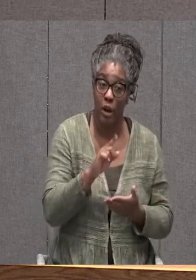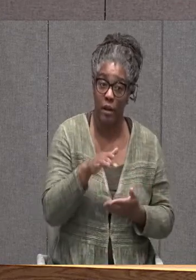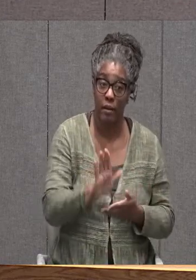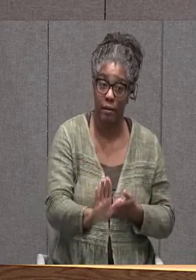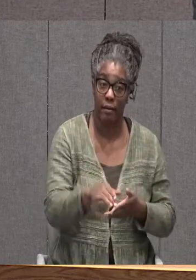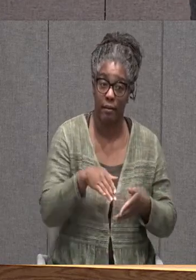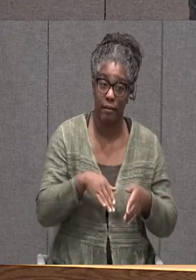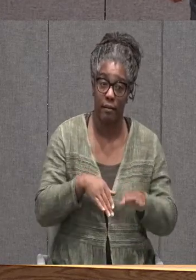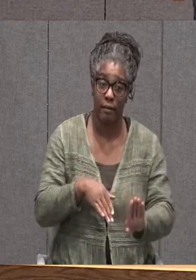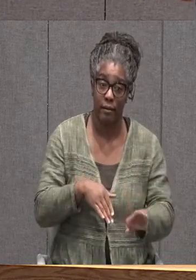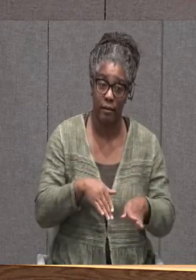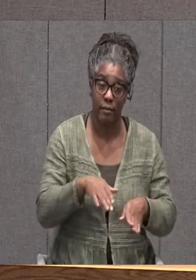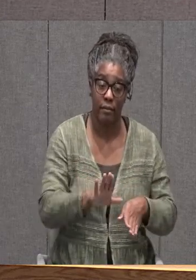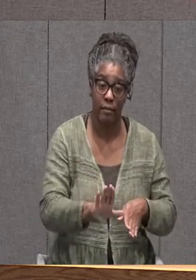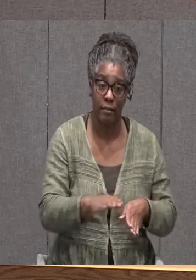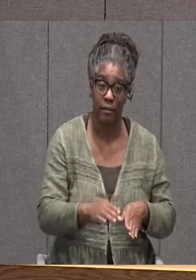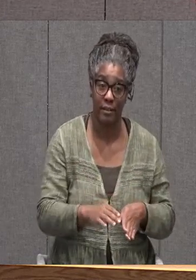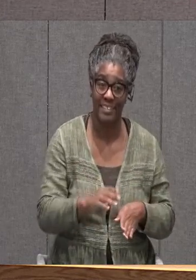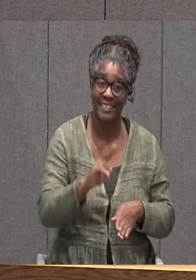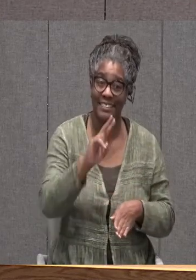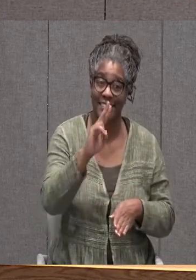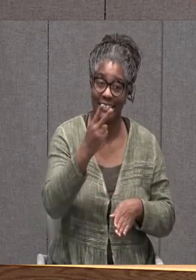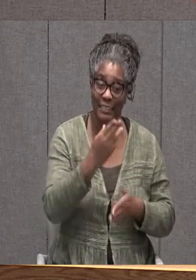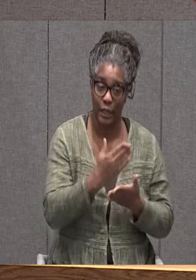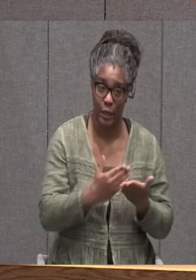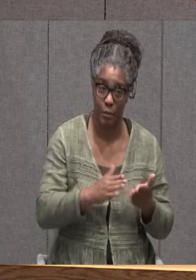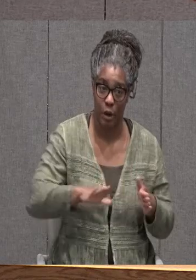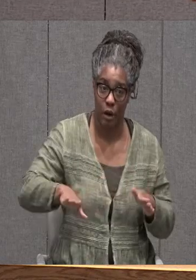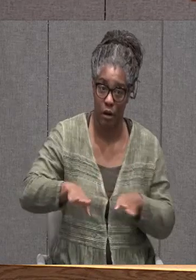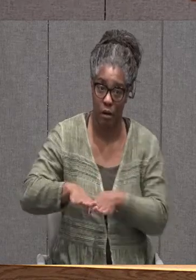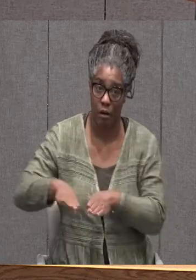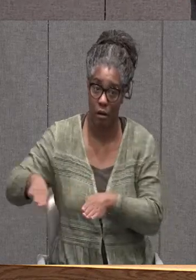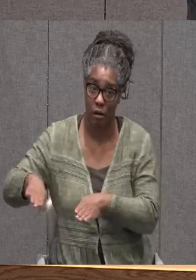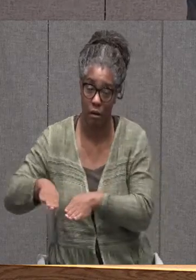and part two, the sliding, lets put that together, ready?